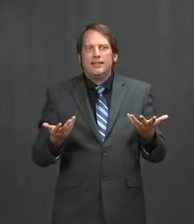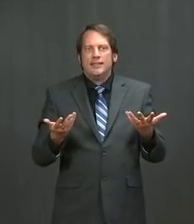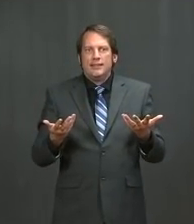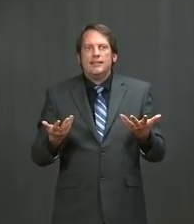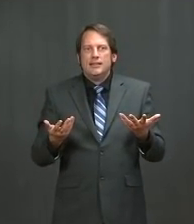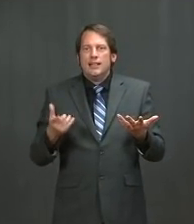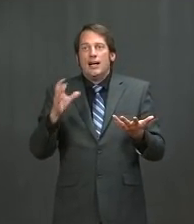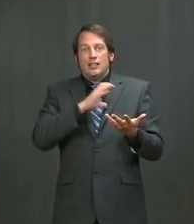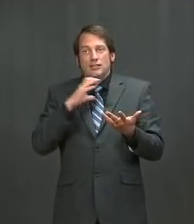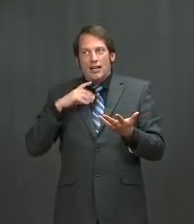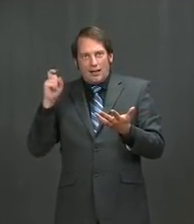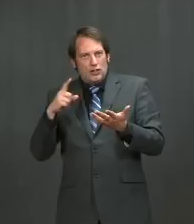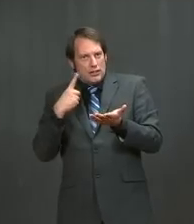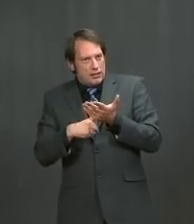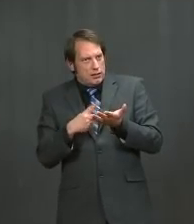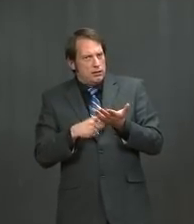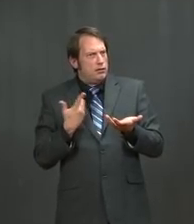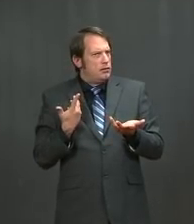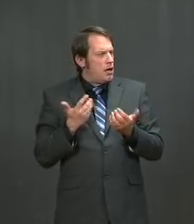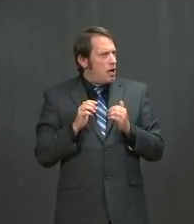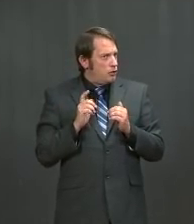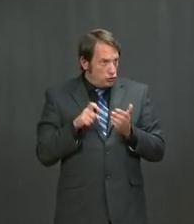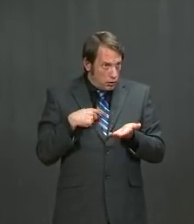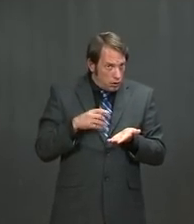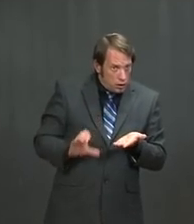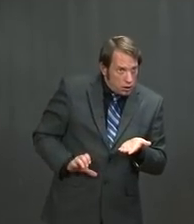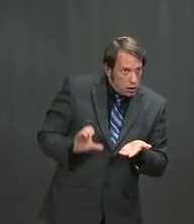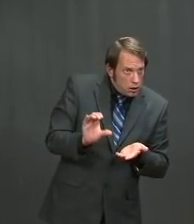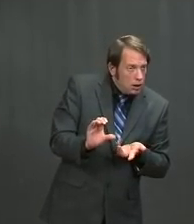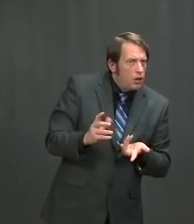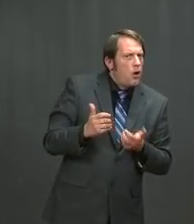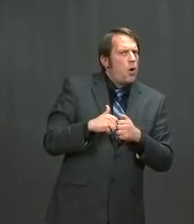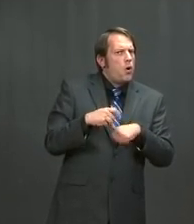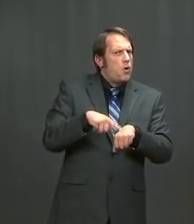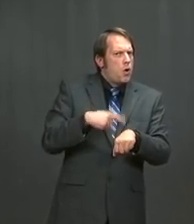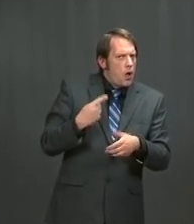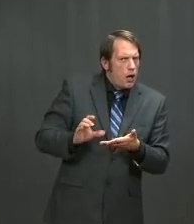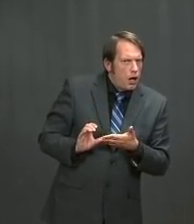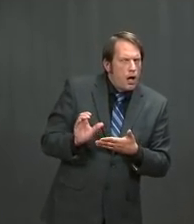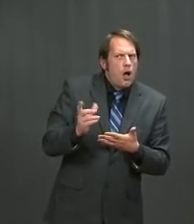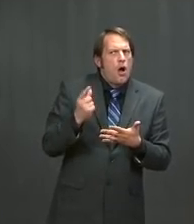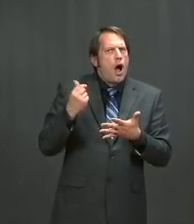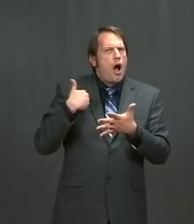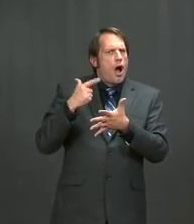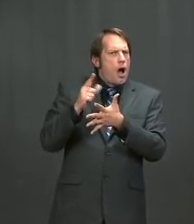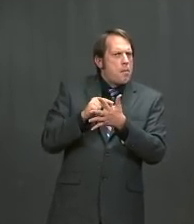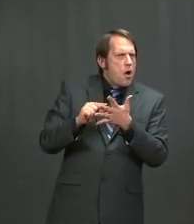over what period of time, how much should be paid for, what the options are for paying for it. There are some that are proposing, as you all know,